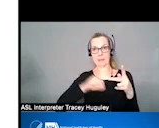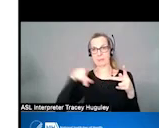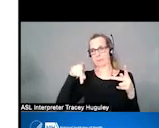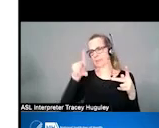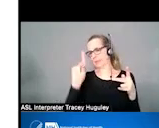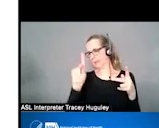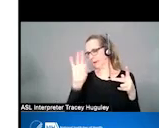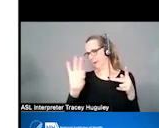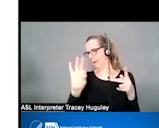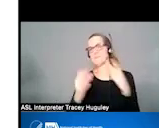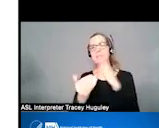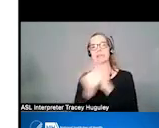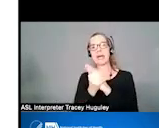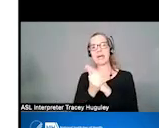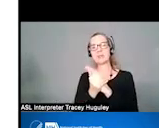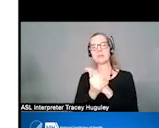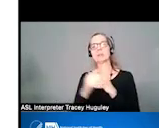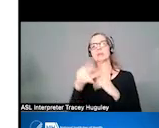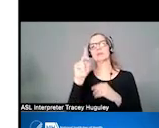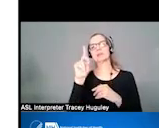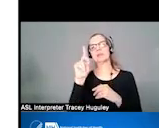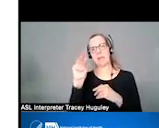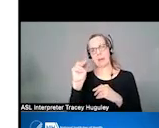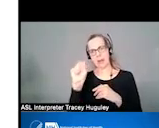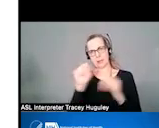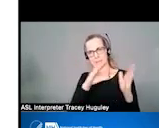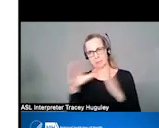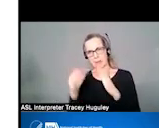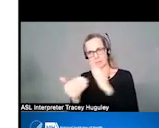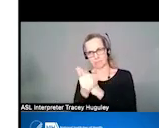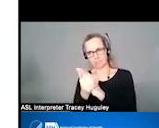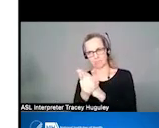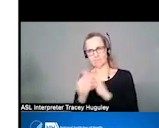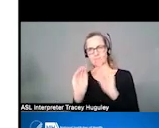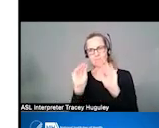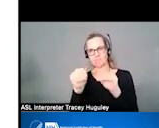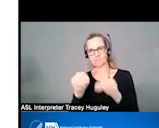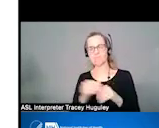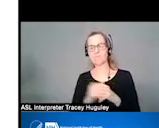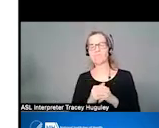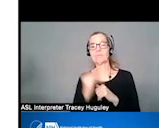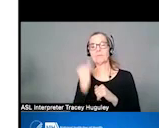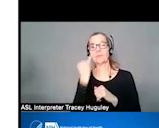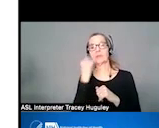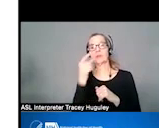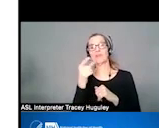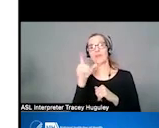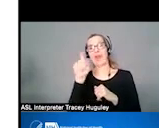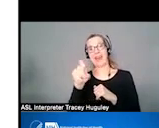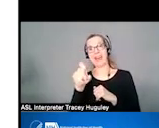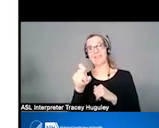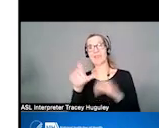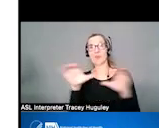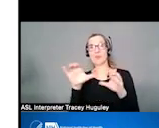containing your Data Management and Sharing Plan specifically. As Julia mentioned, if you're also subject to the genomic data-sharing policy,